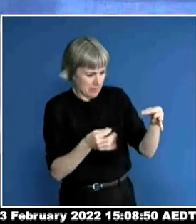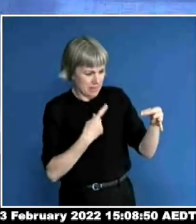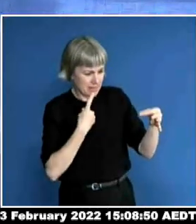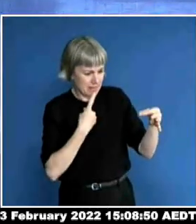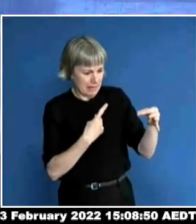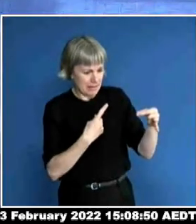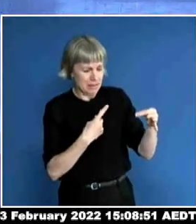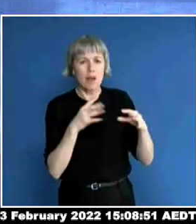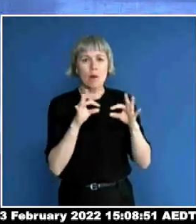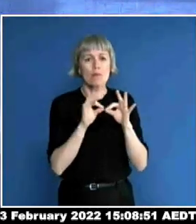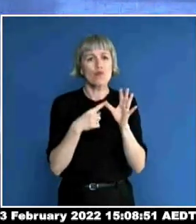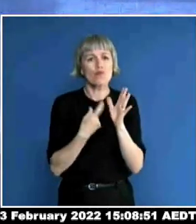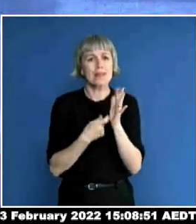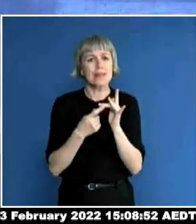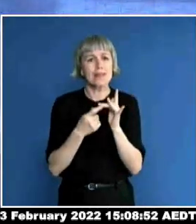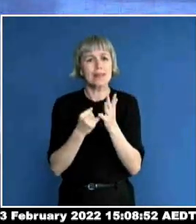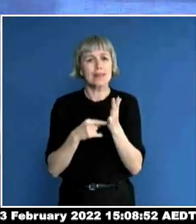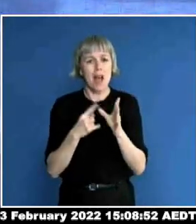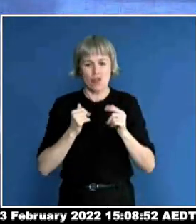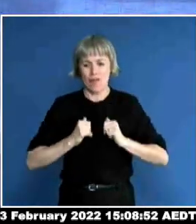Yes.